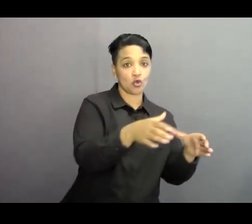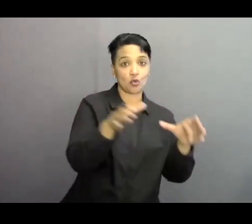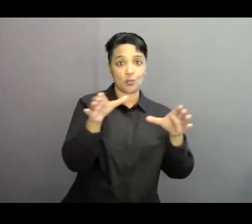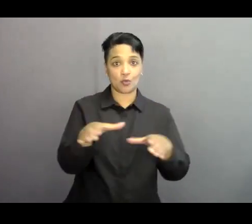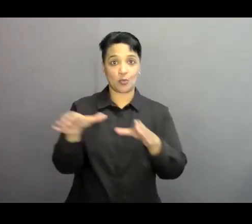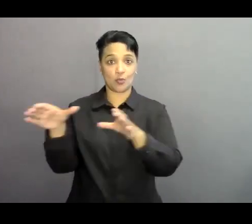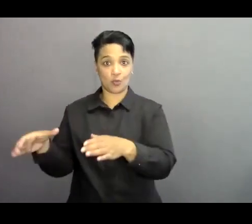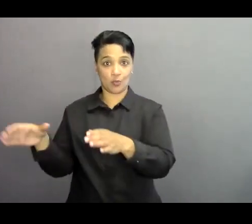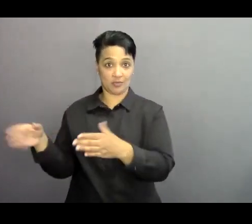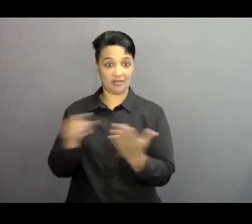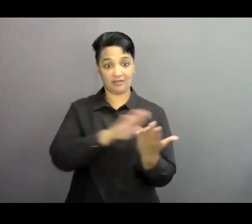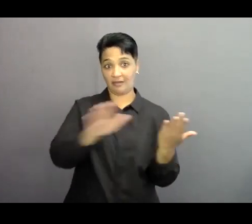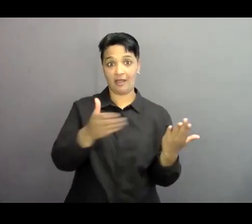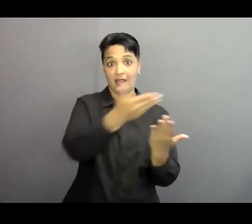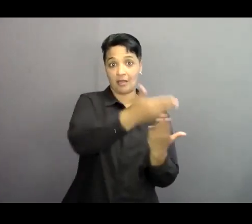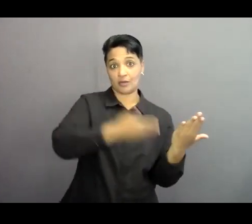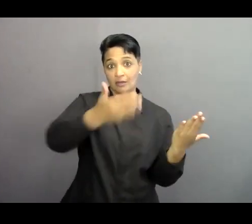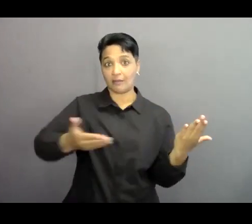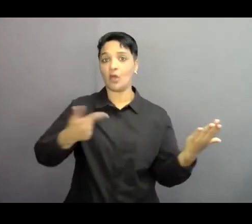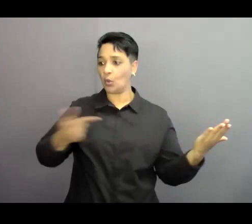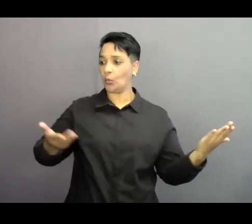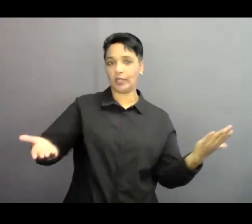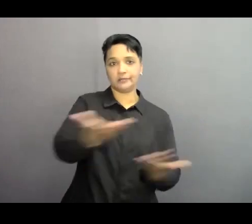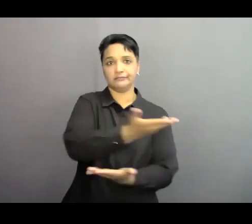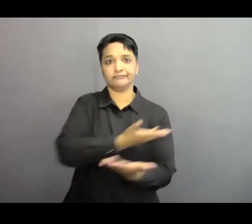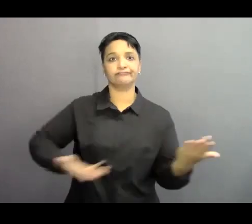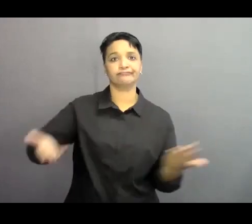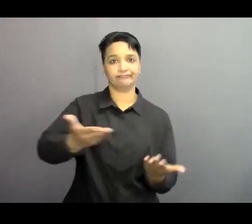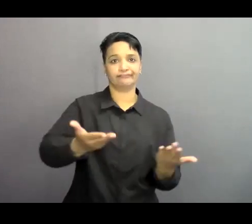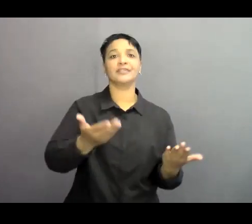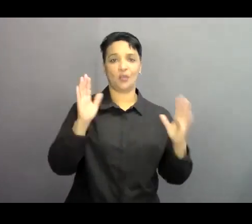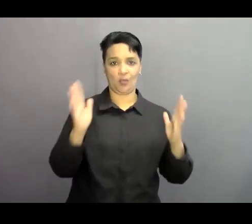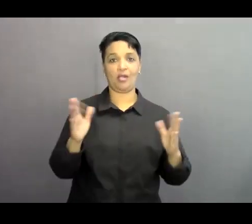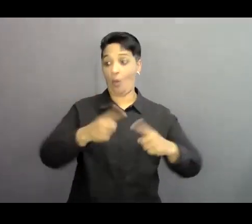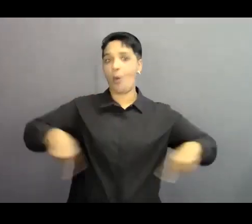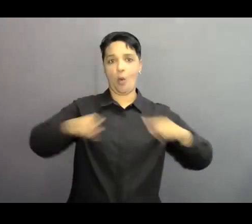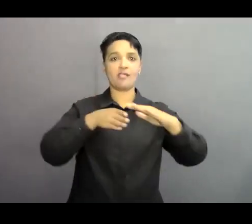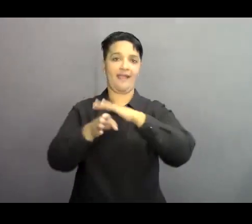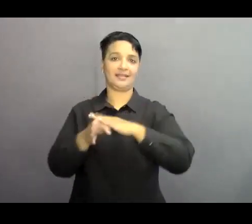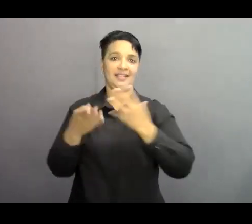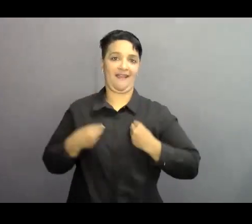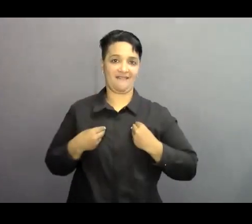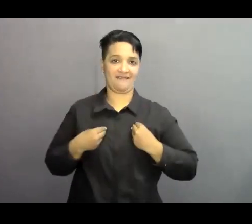available to every participant in the summer school. So, end of week two of summer school,